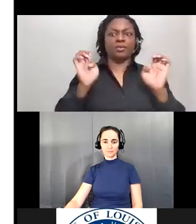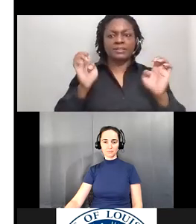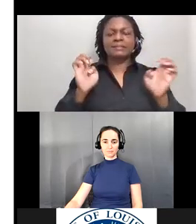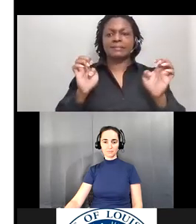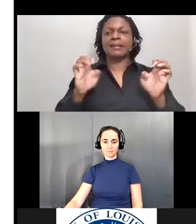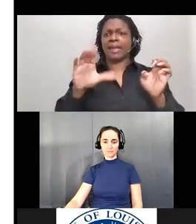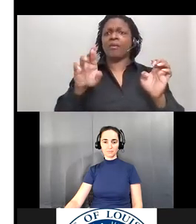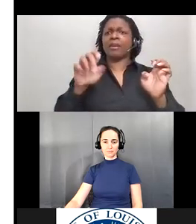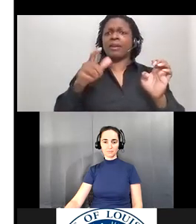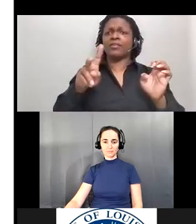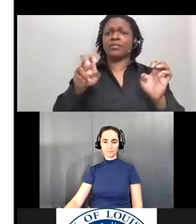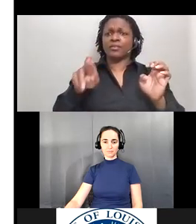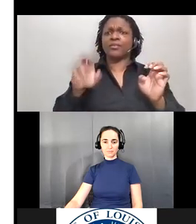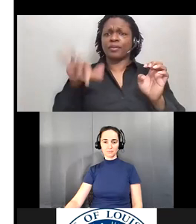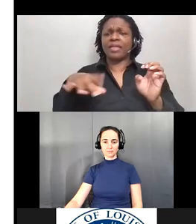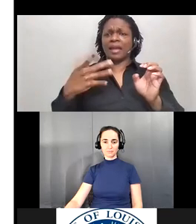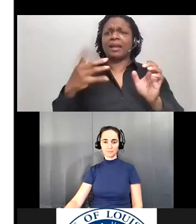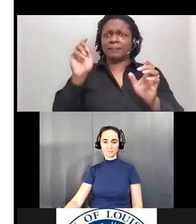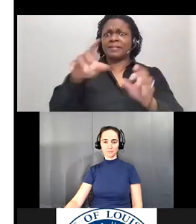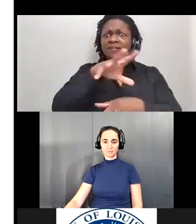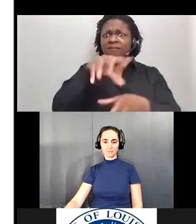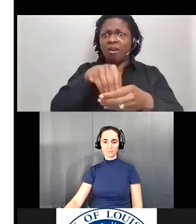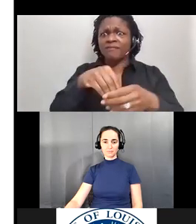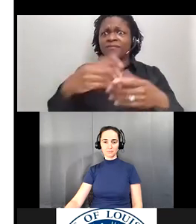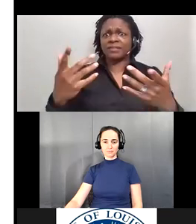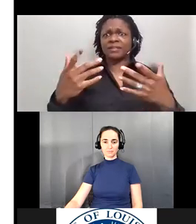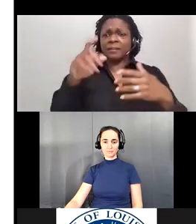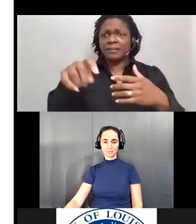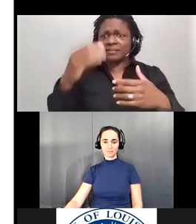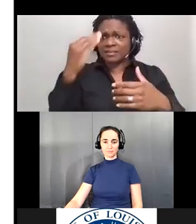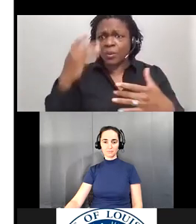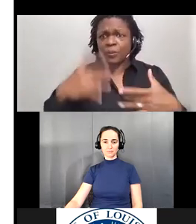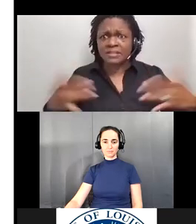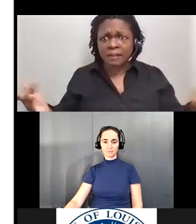sibling, that can help out law enforcement can help out medics with you or your loved